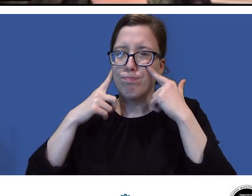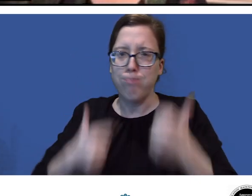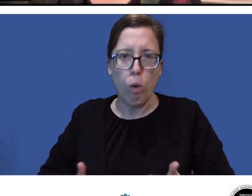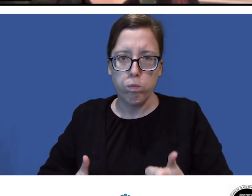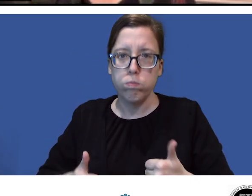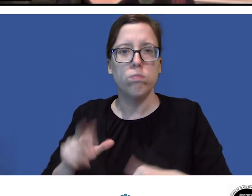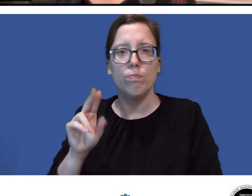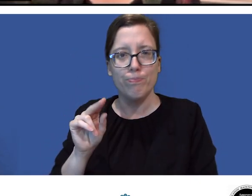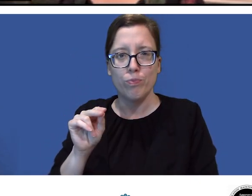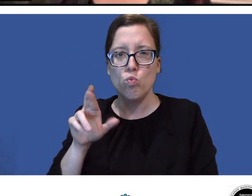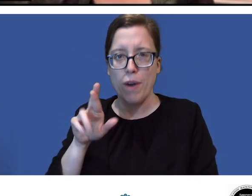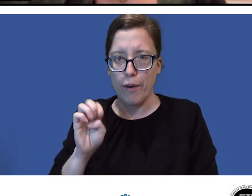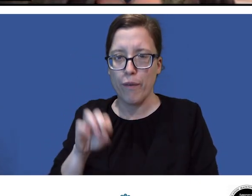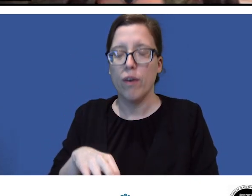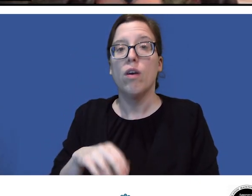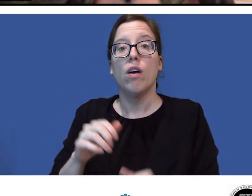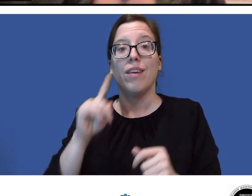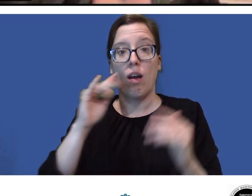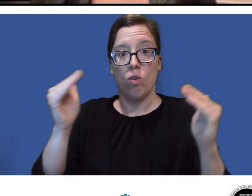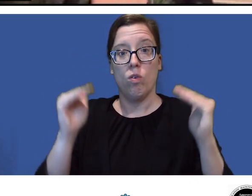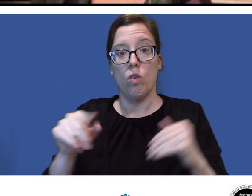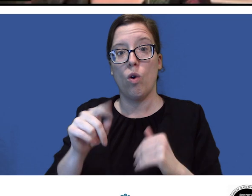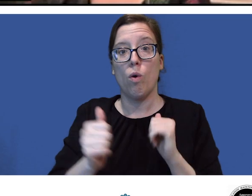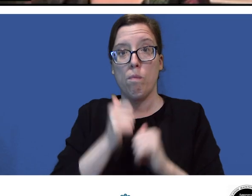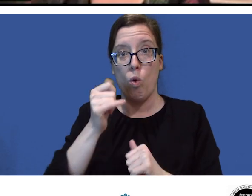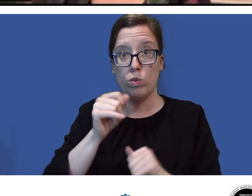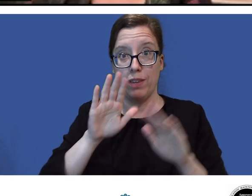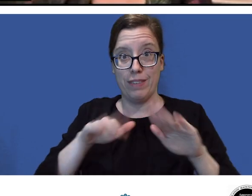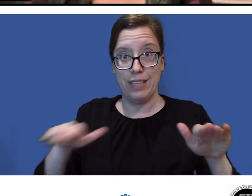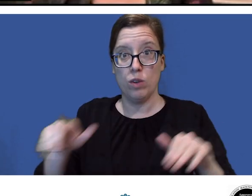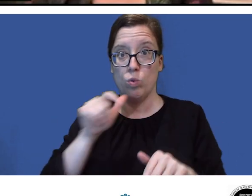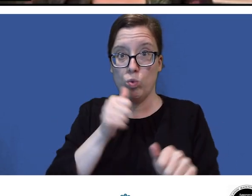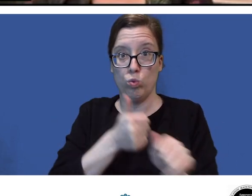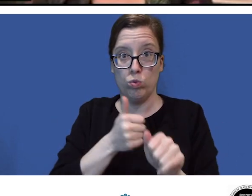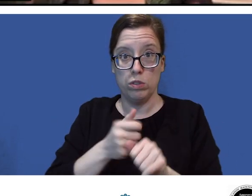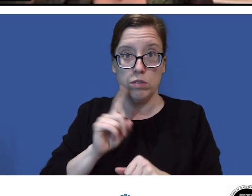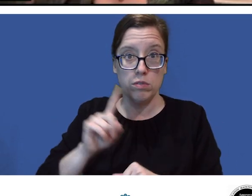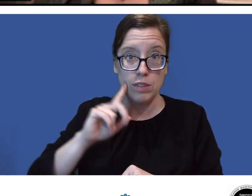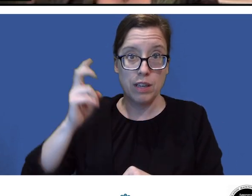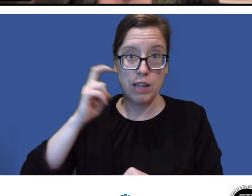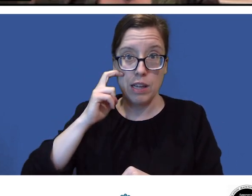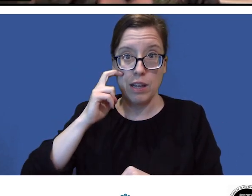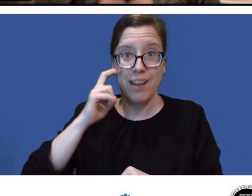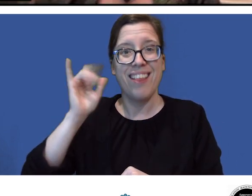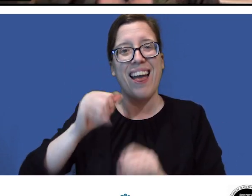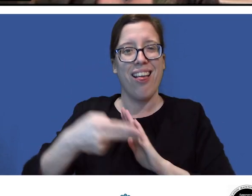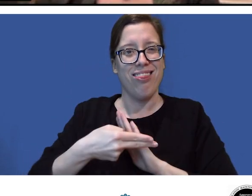who experience deafblindness, who carry that label around with them, have some degree